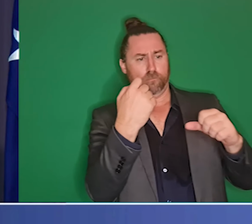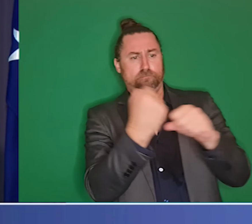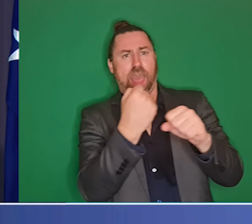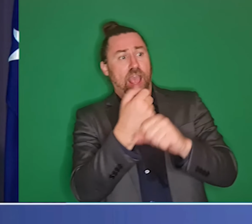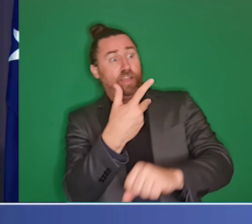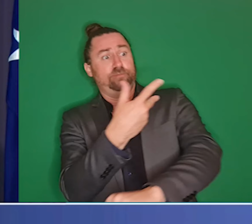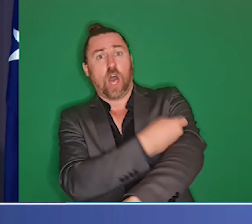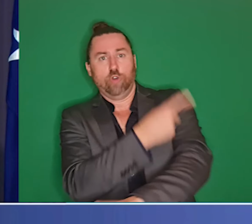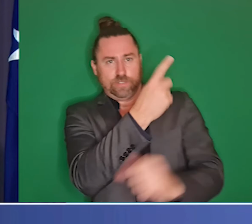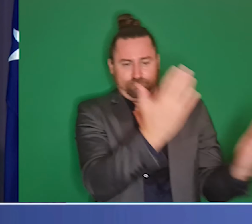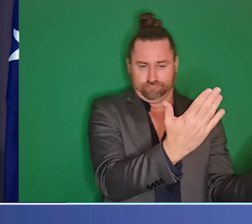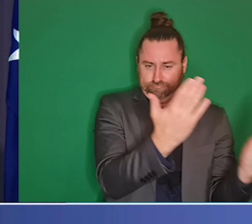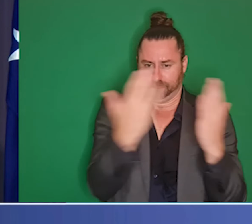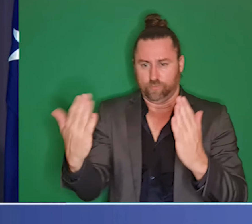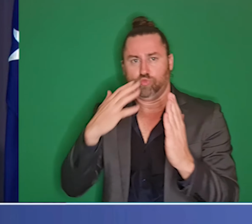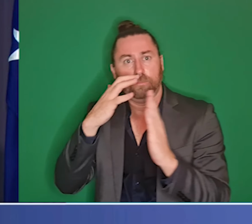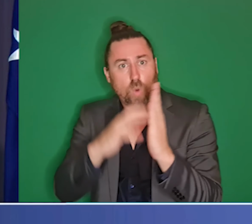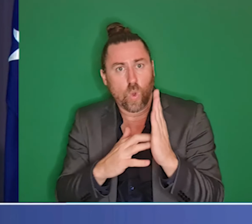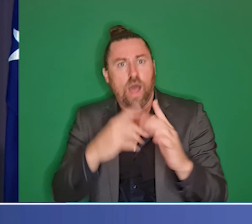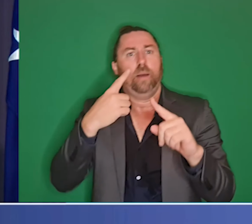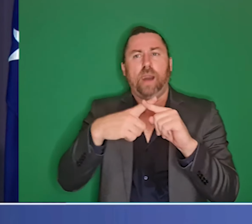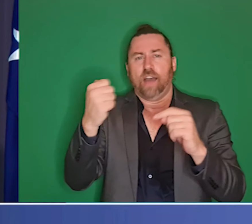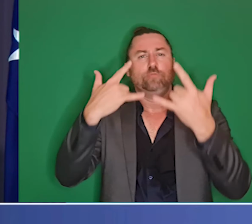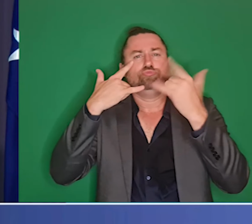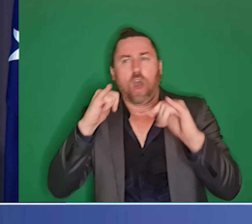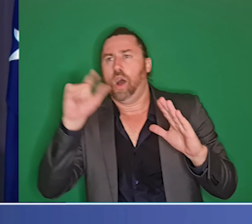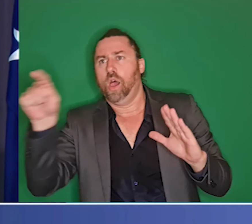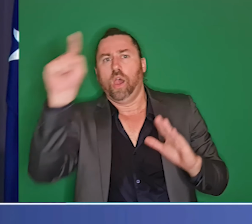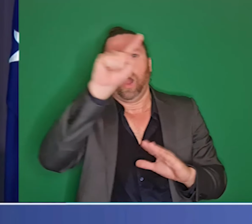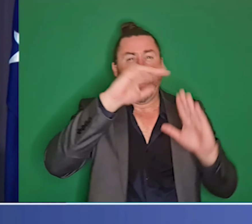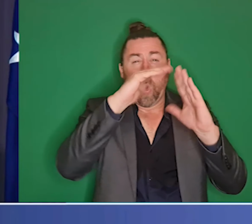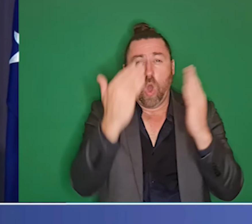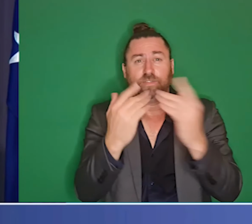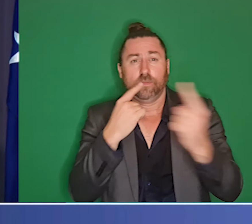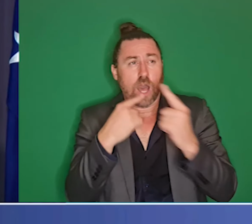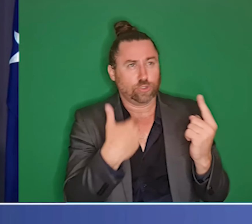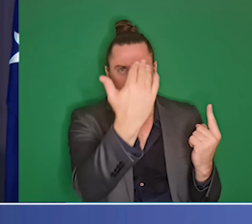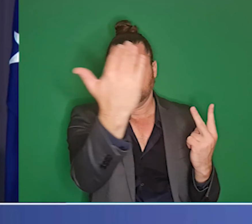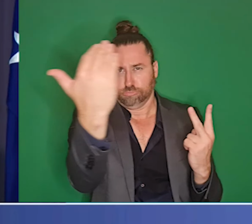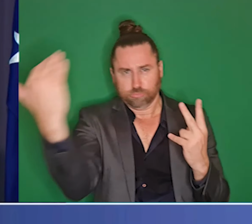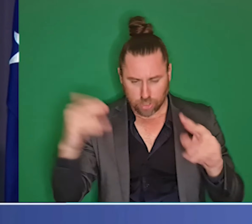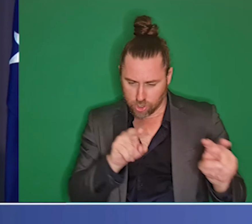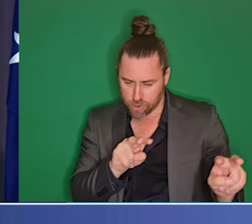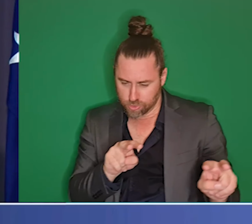as well as independent clinical trials from around the world. The second thing they very closely look at,